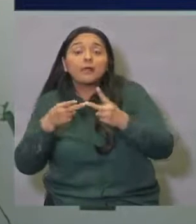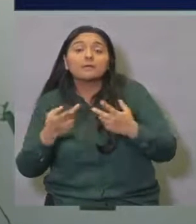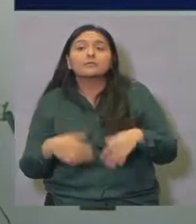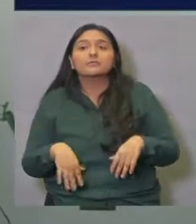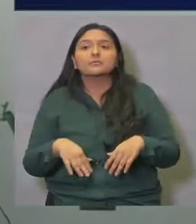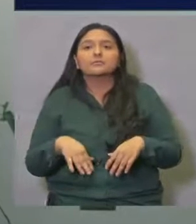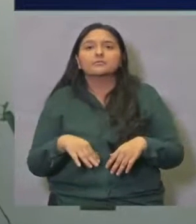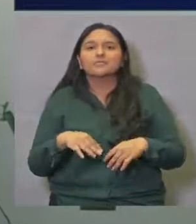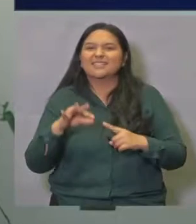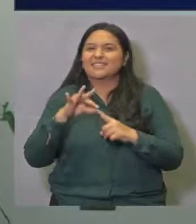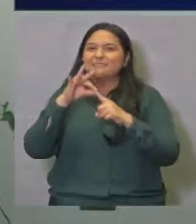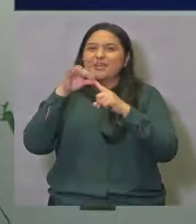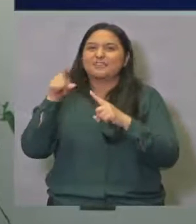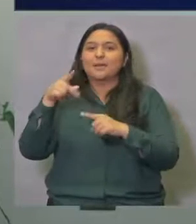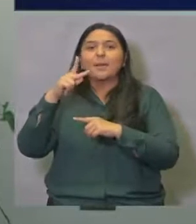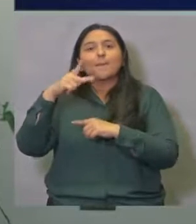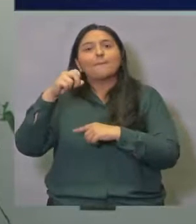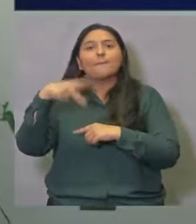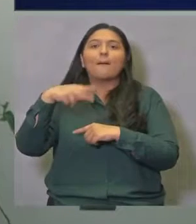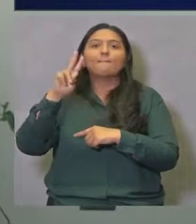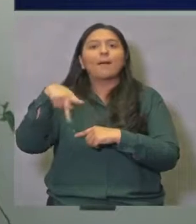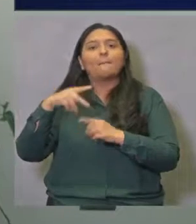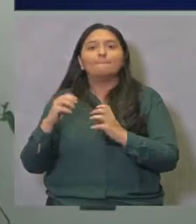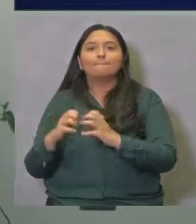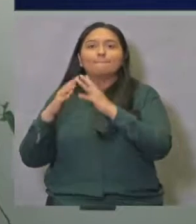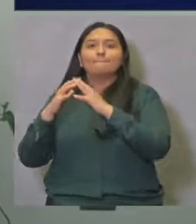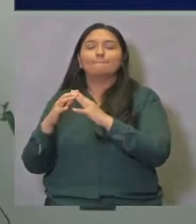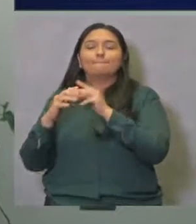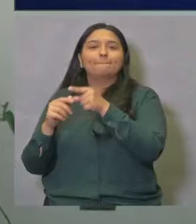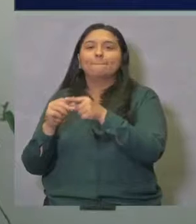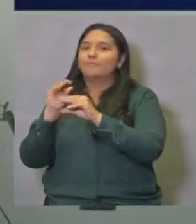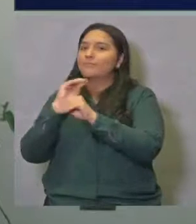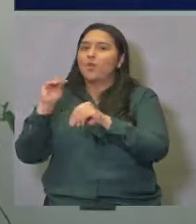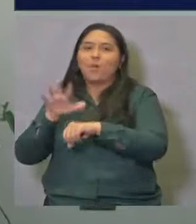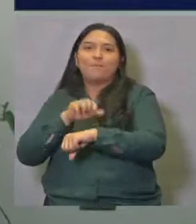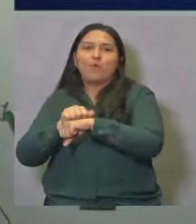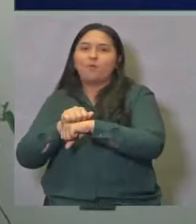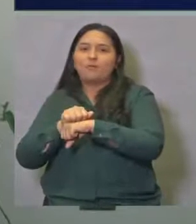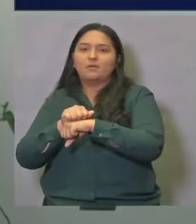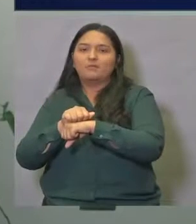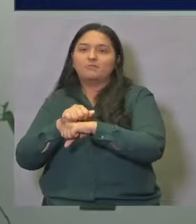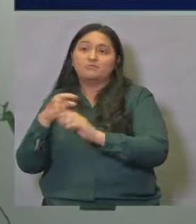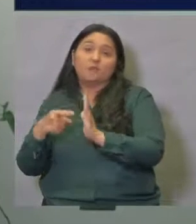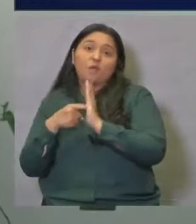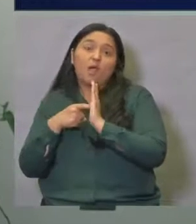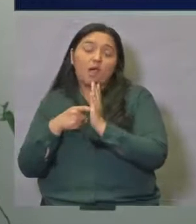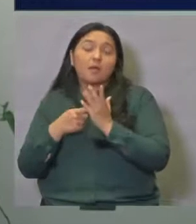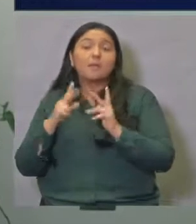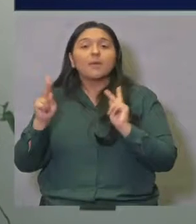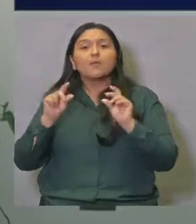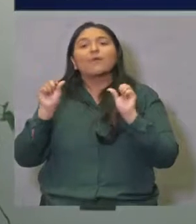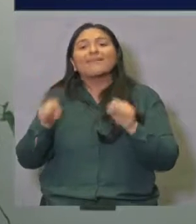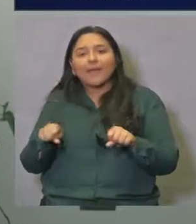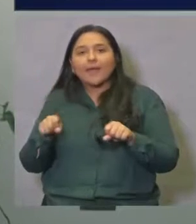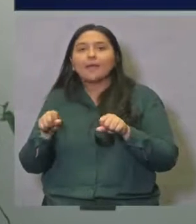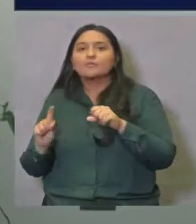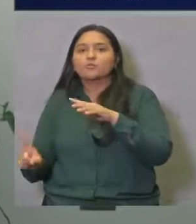THAT DOESN'T MEAN IN OTHER